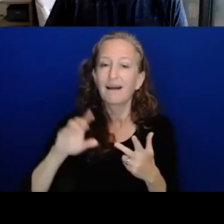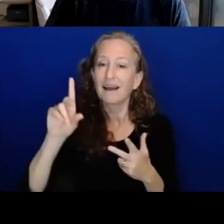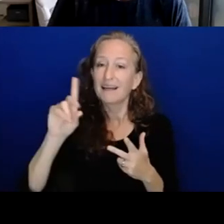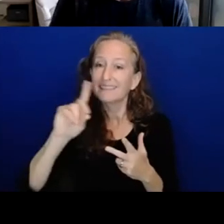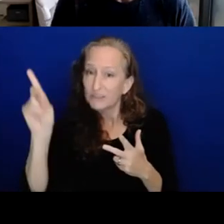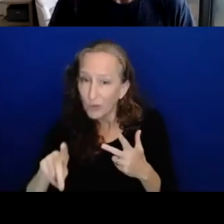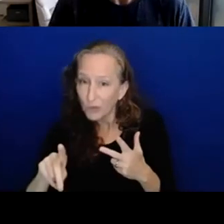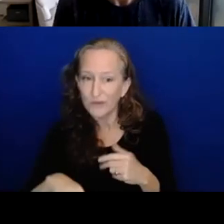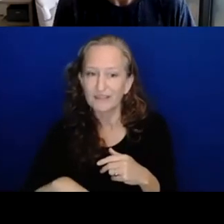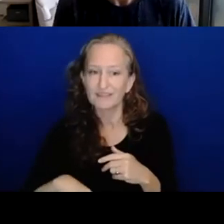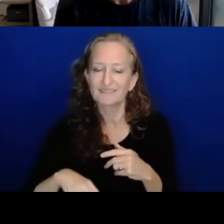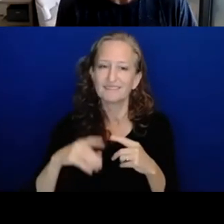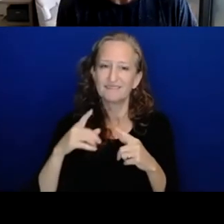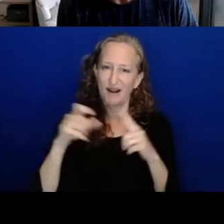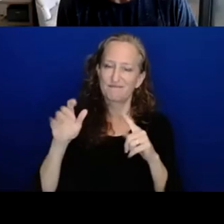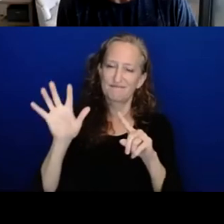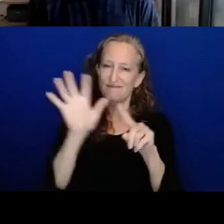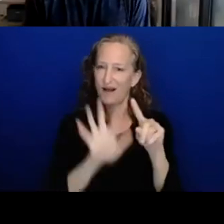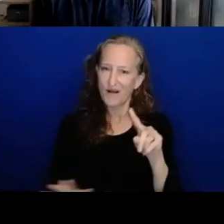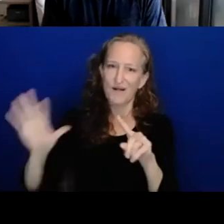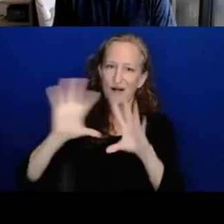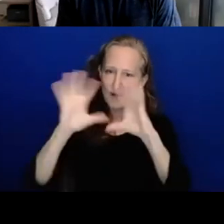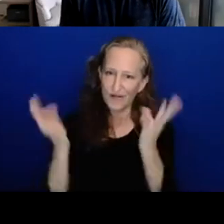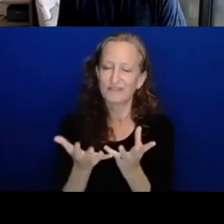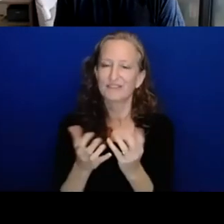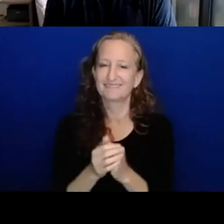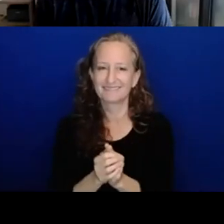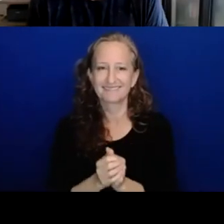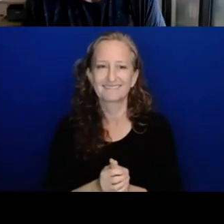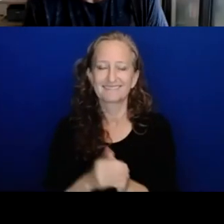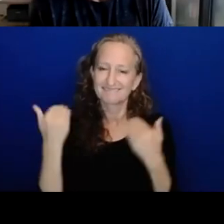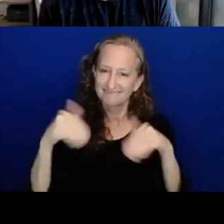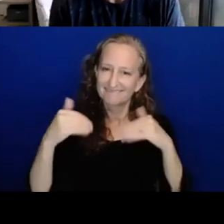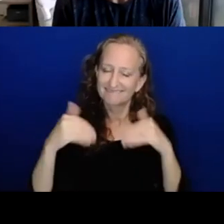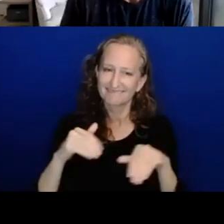Detroit. We're all in tech and all from different parts of the world. Thank you all for joining